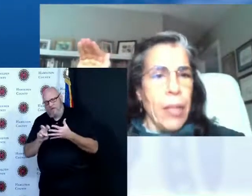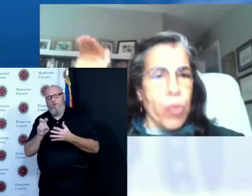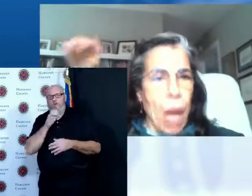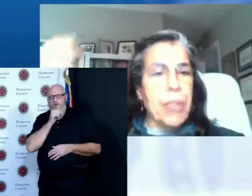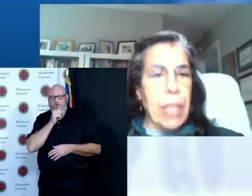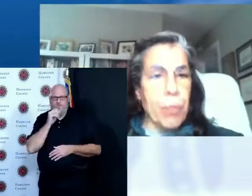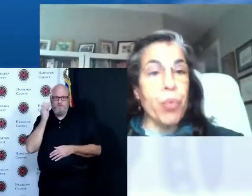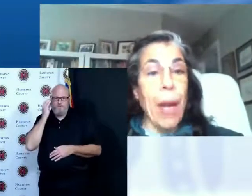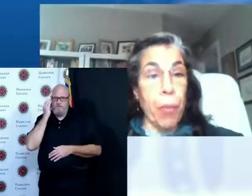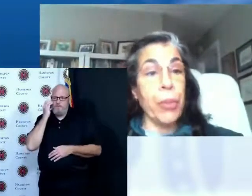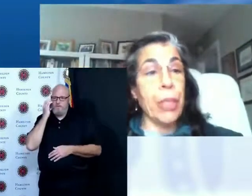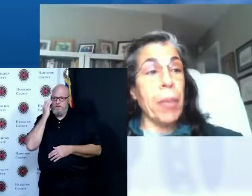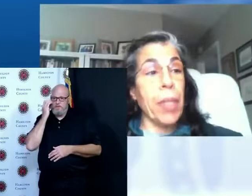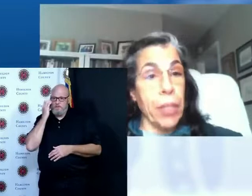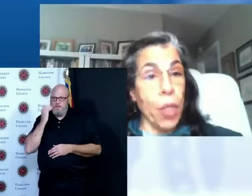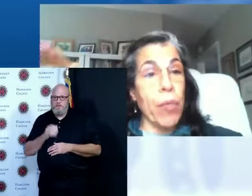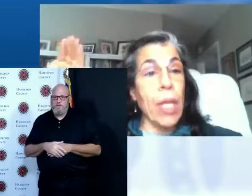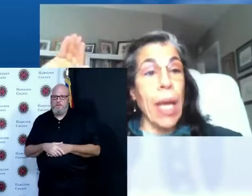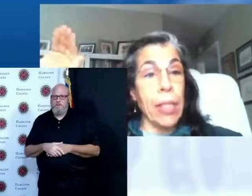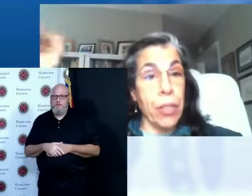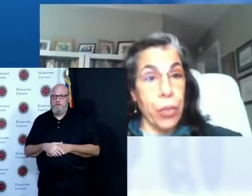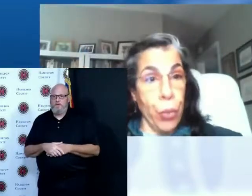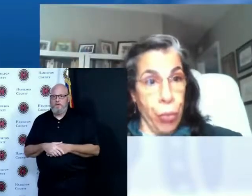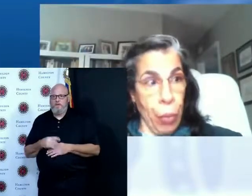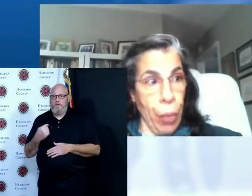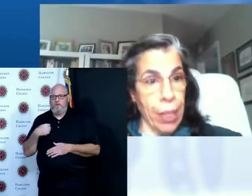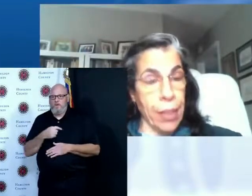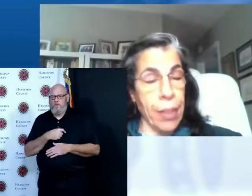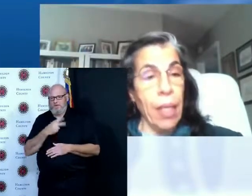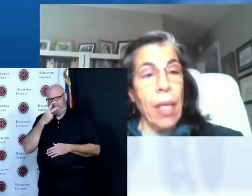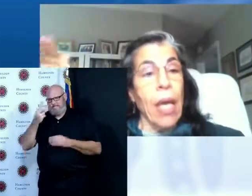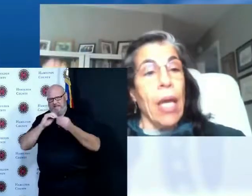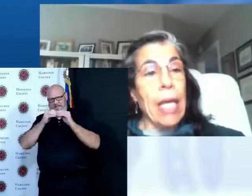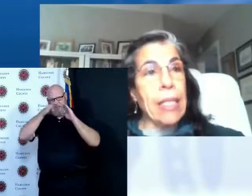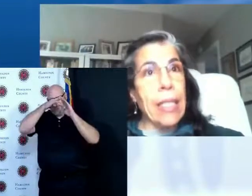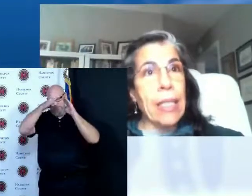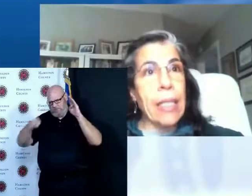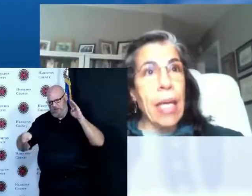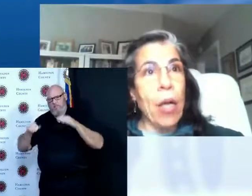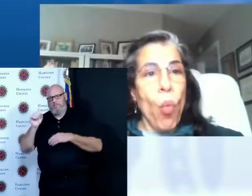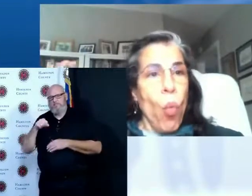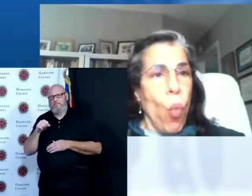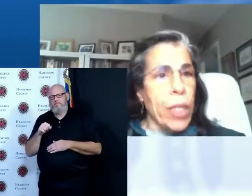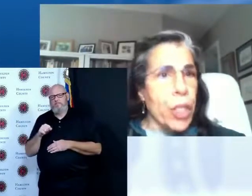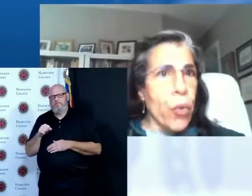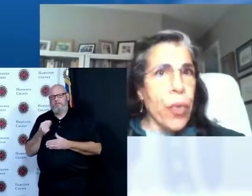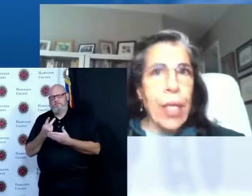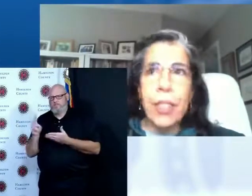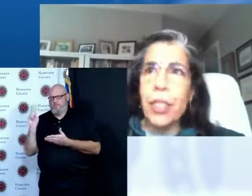the drop seems rather precipitous over the last two or three weeks is this what do you think is